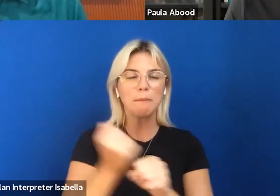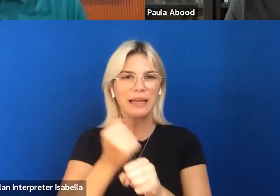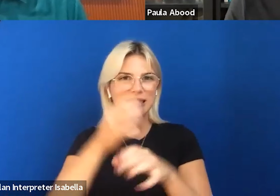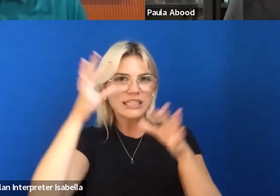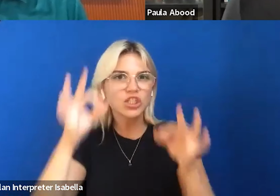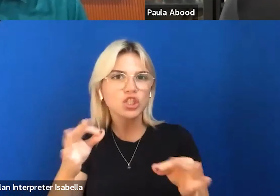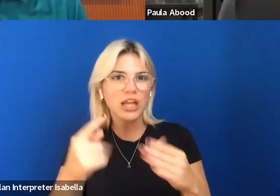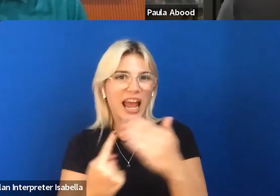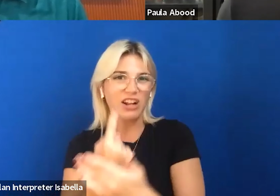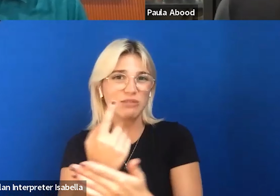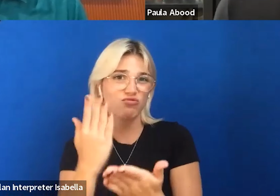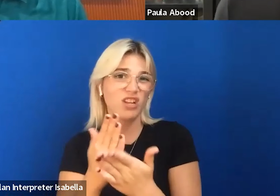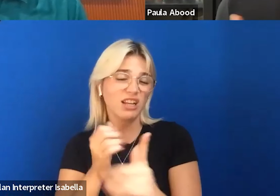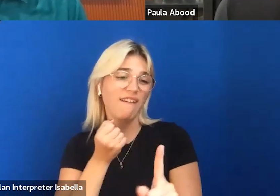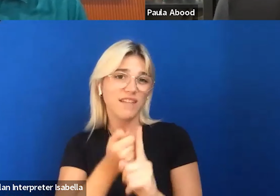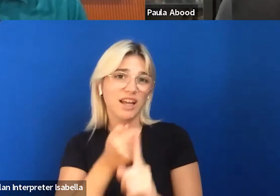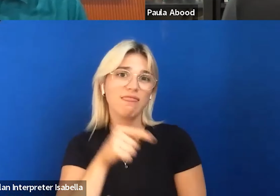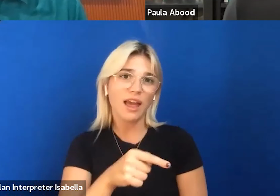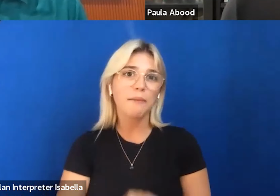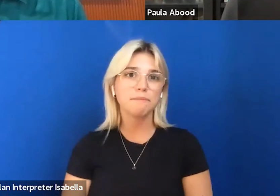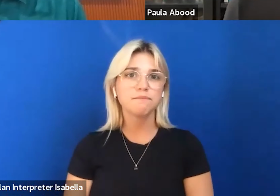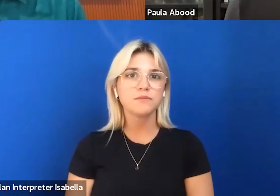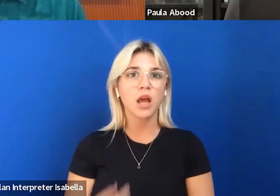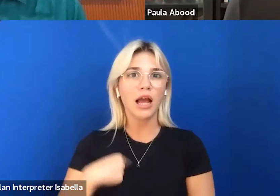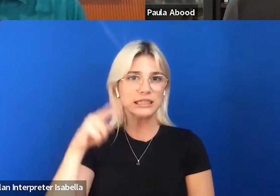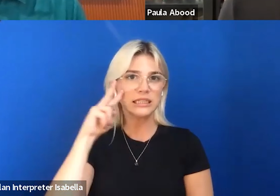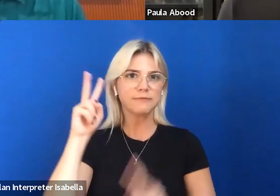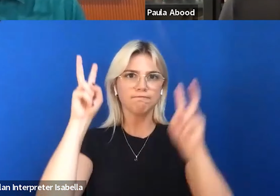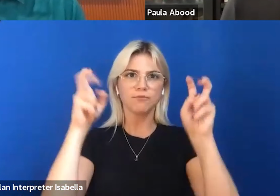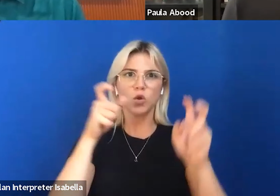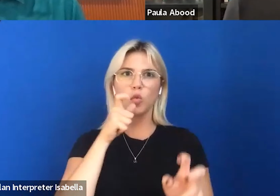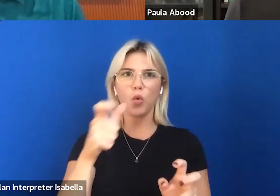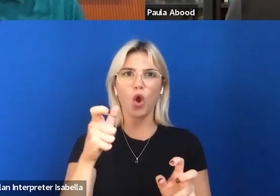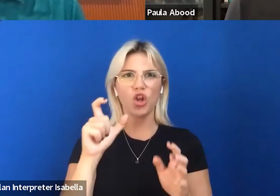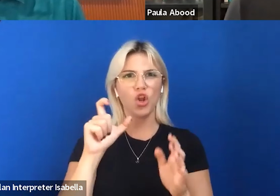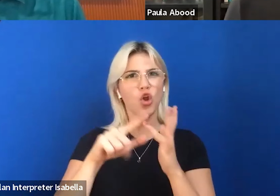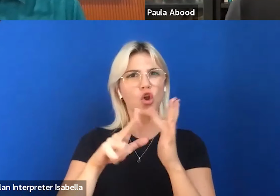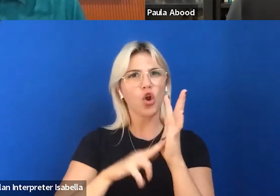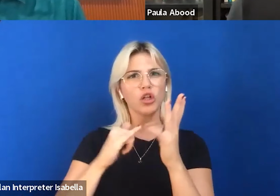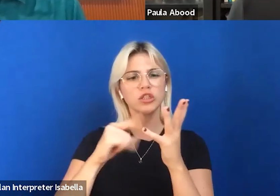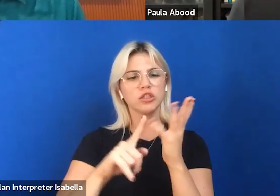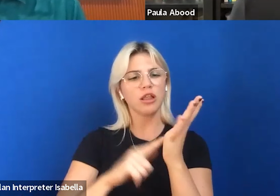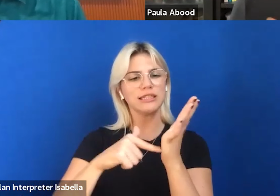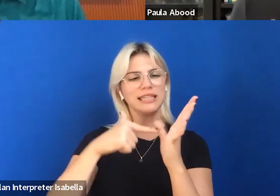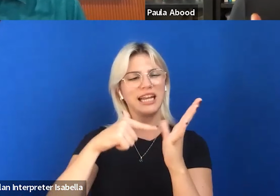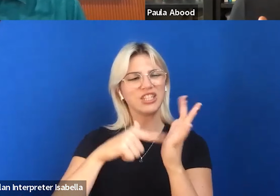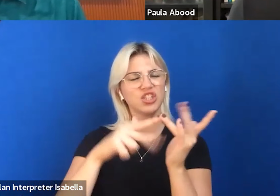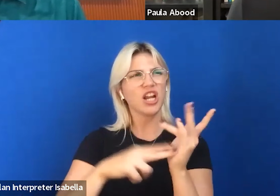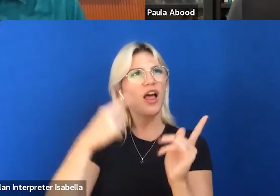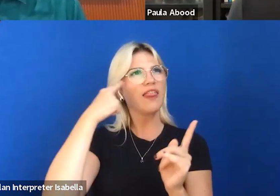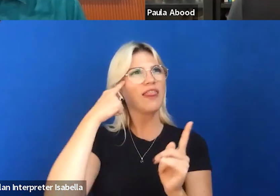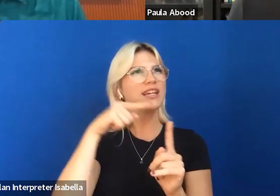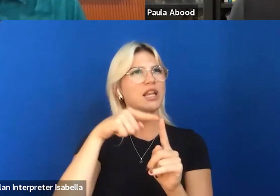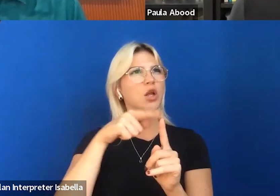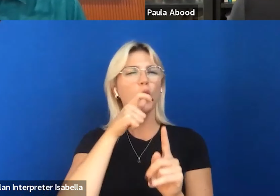So, when I see the word consultation, I think sometimes because of its history, I scrutinise that process,